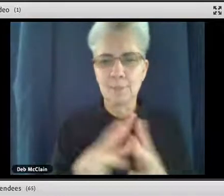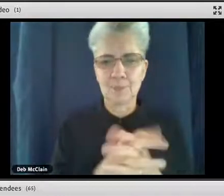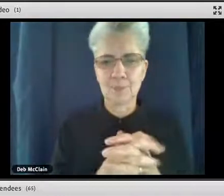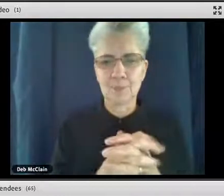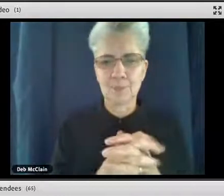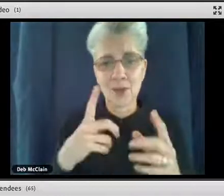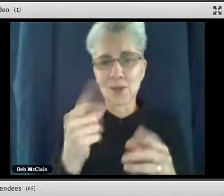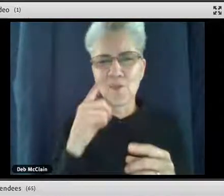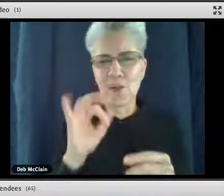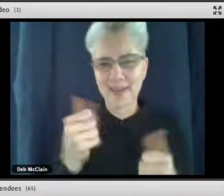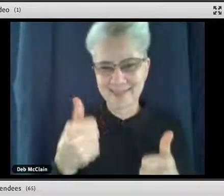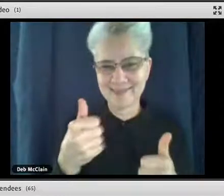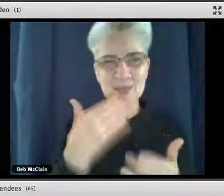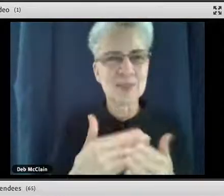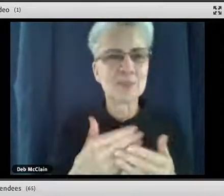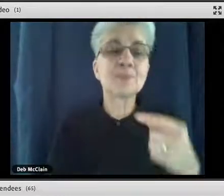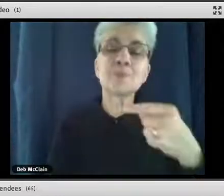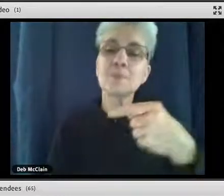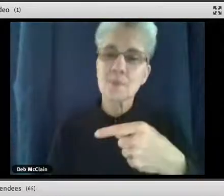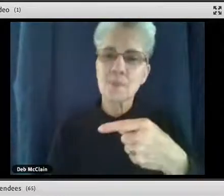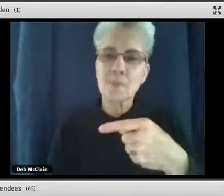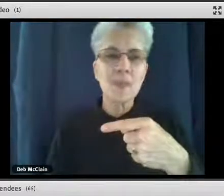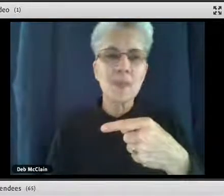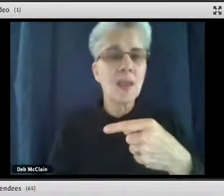Okay, let's go for it.